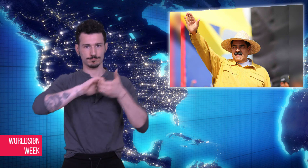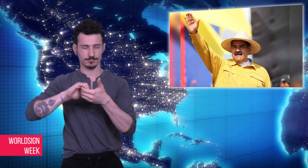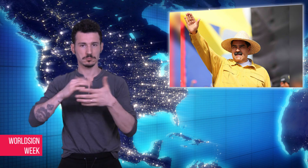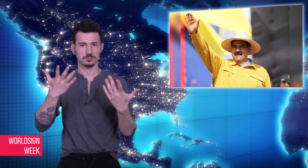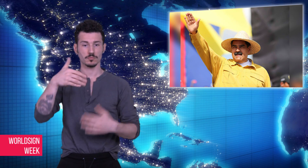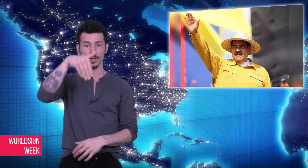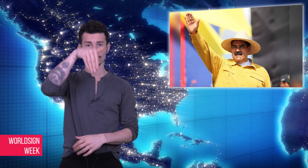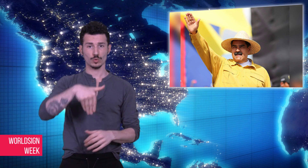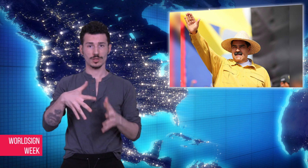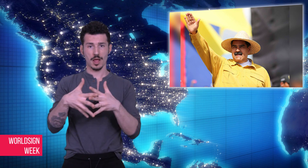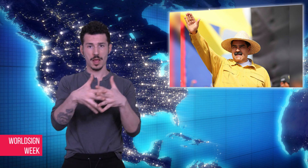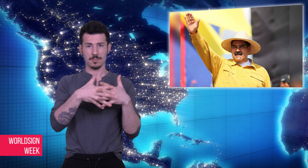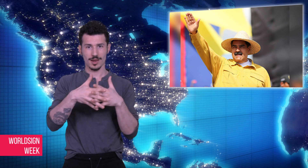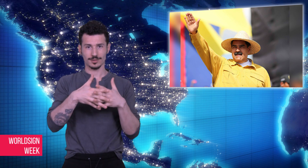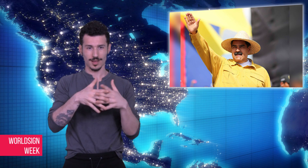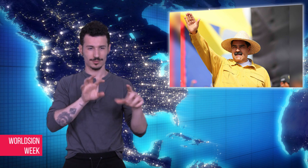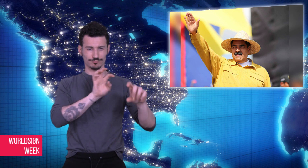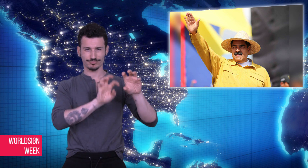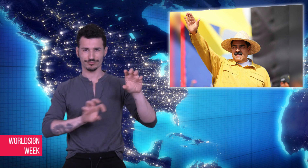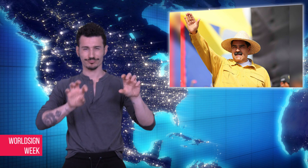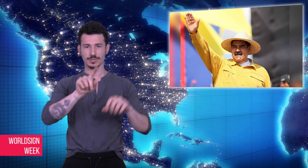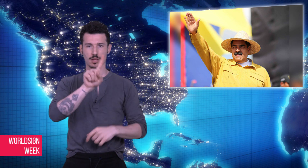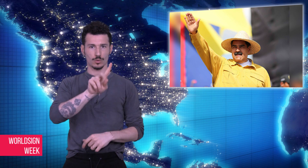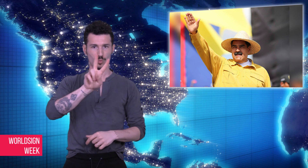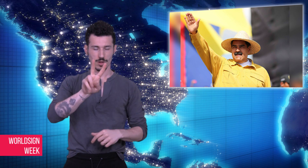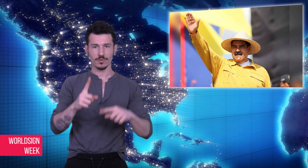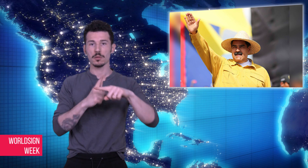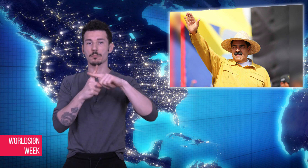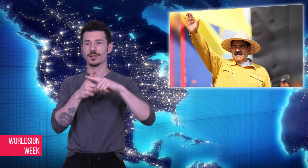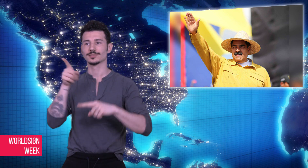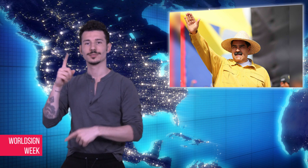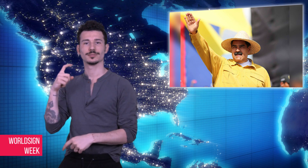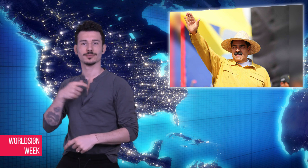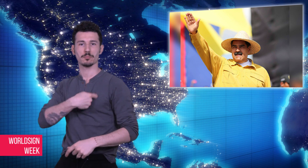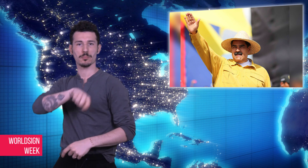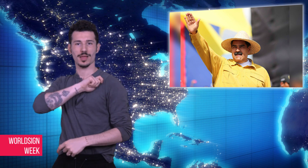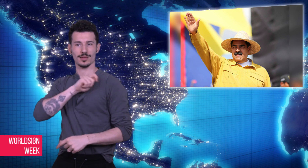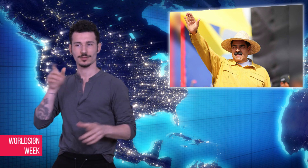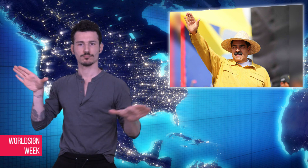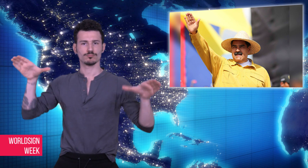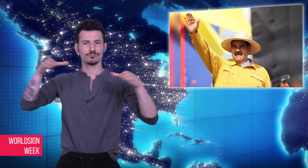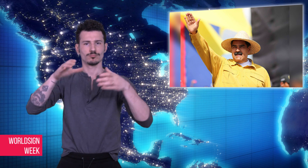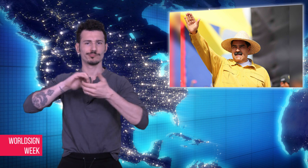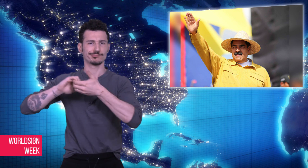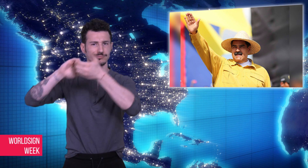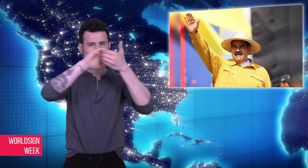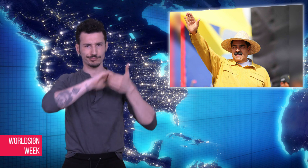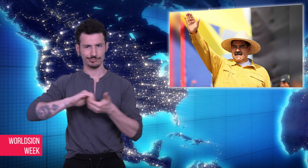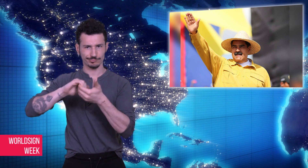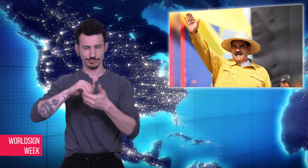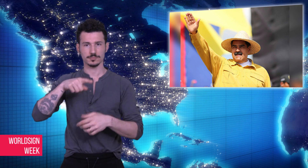American countries and Spain, urged on Monday that Venezuela cancel the